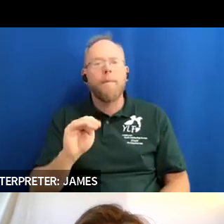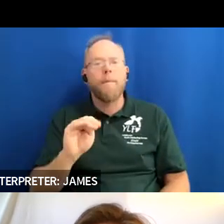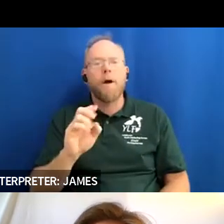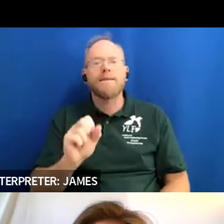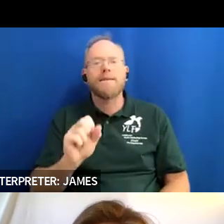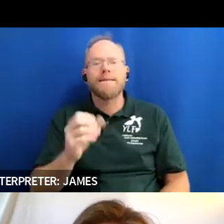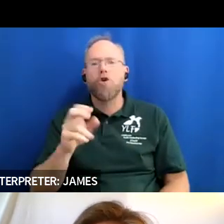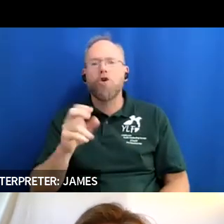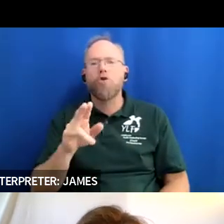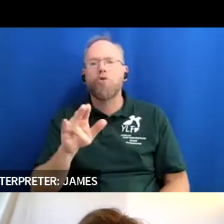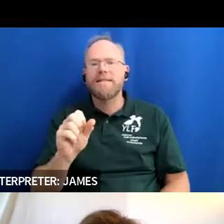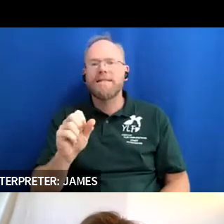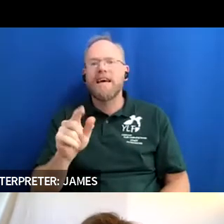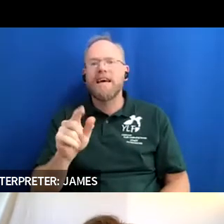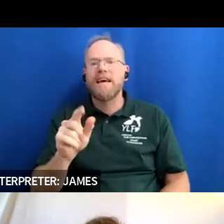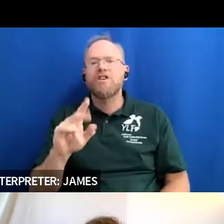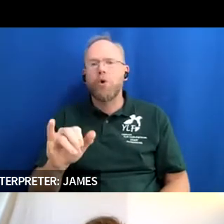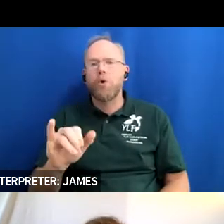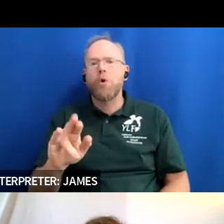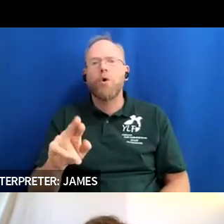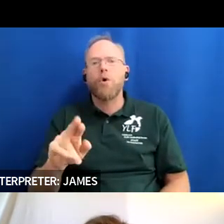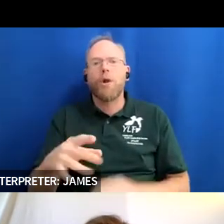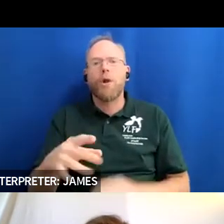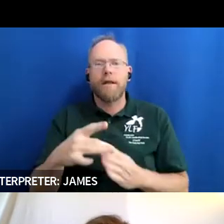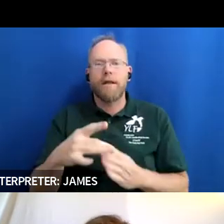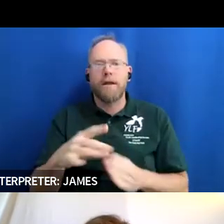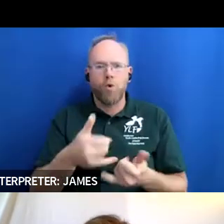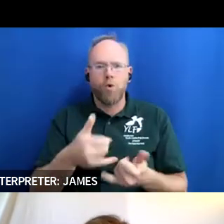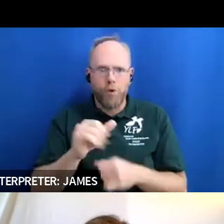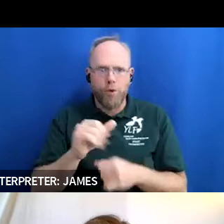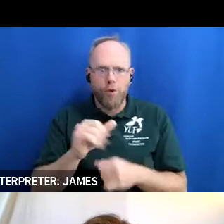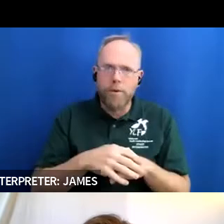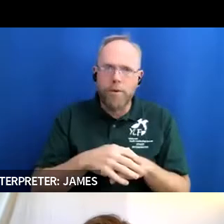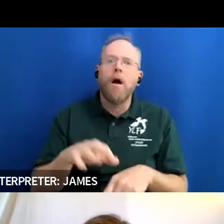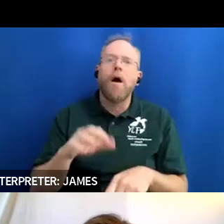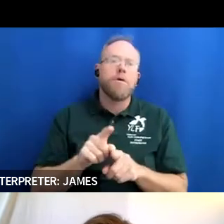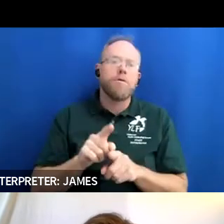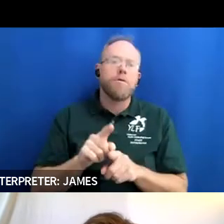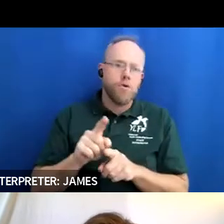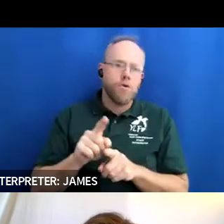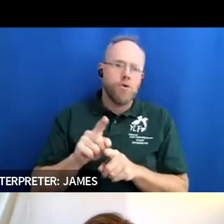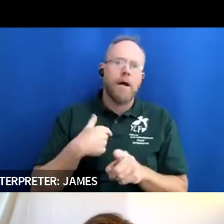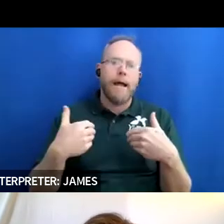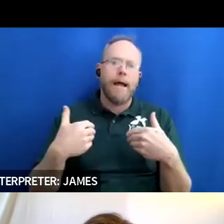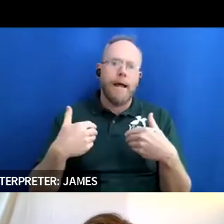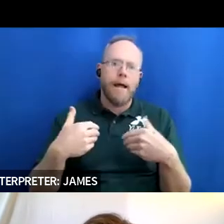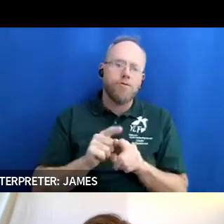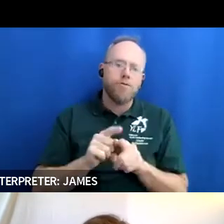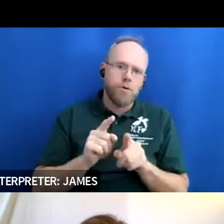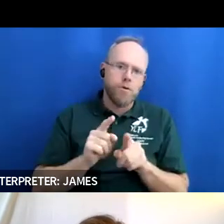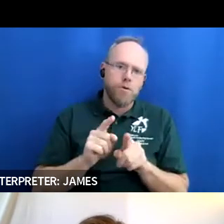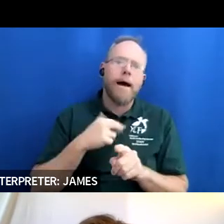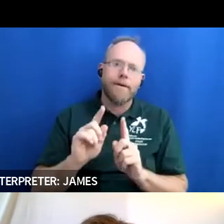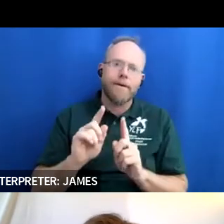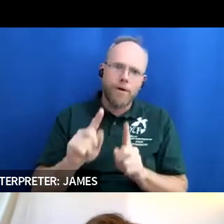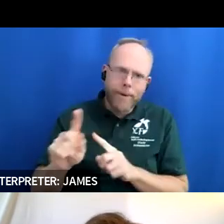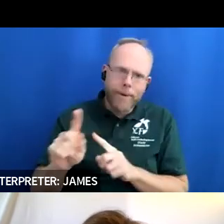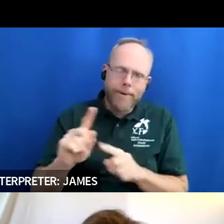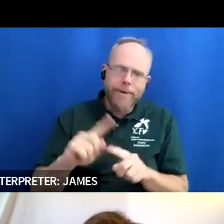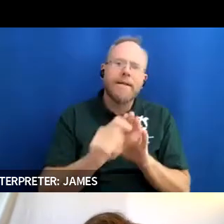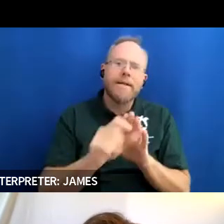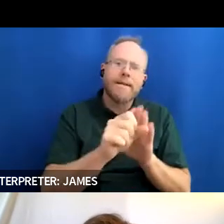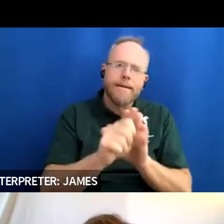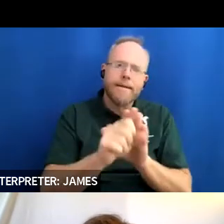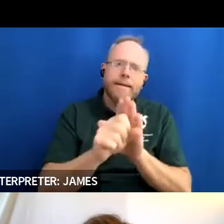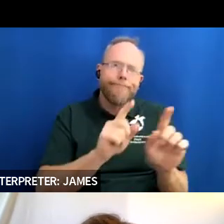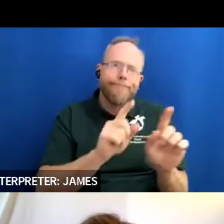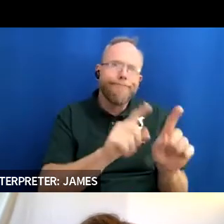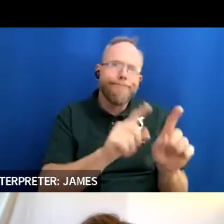harrison jr leadership award and i have also went to several different states as like colorado i